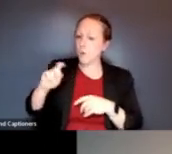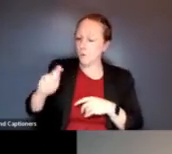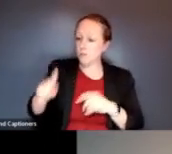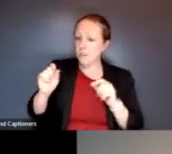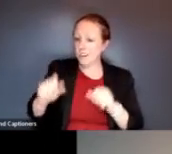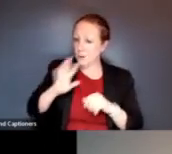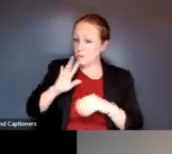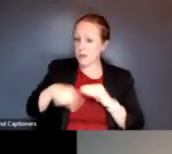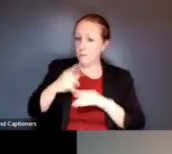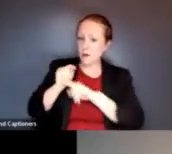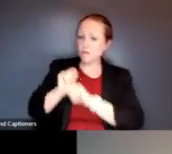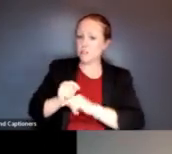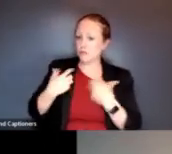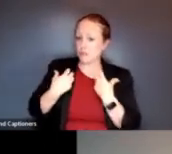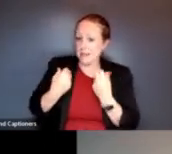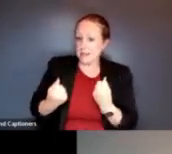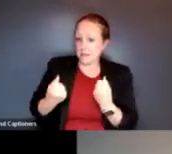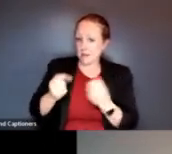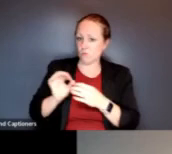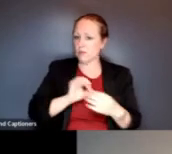to visits related to TBI? Any thoughts there?